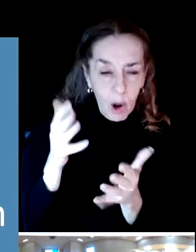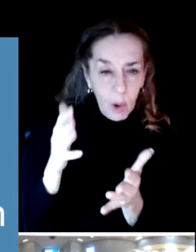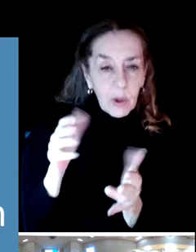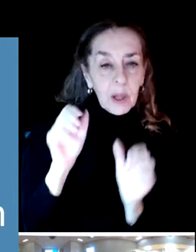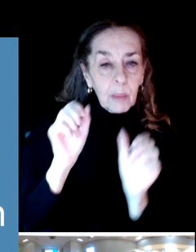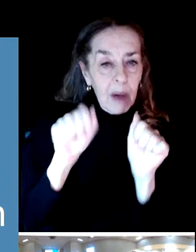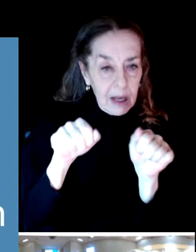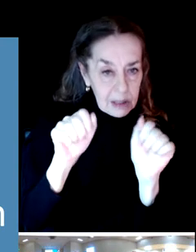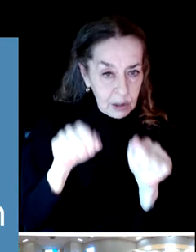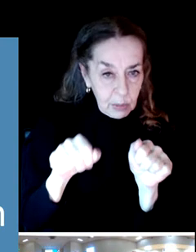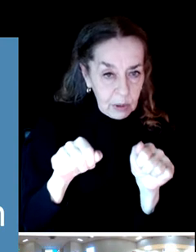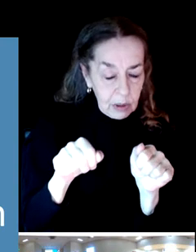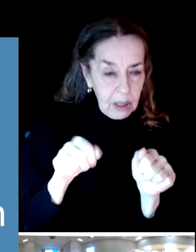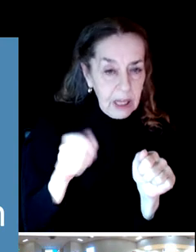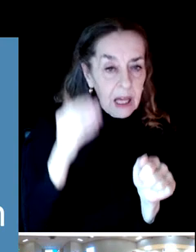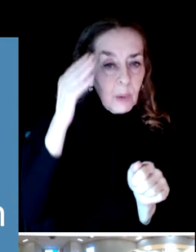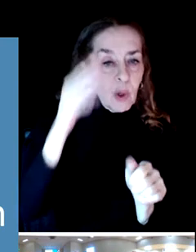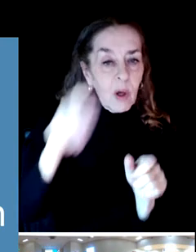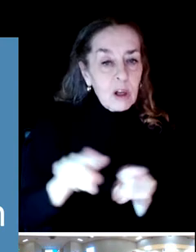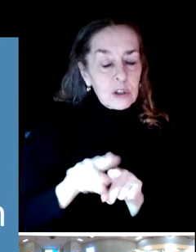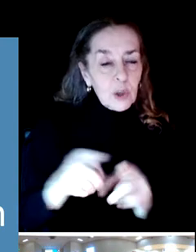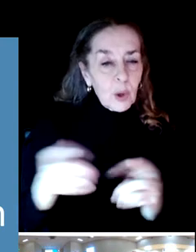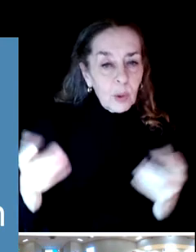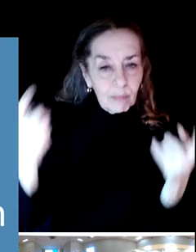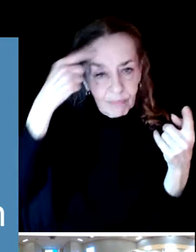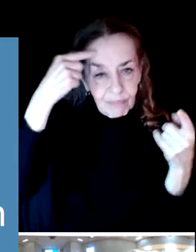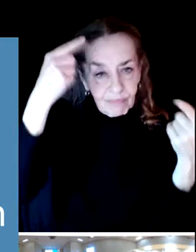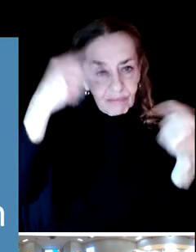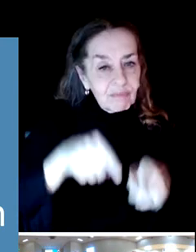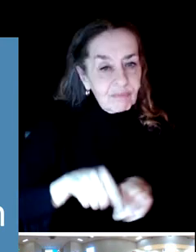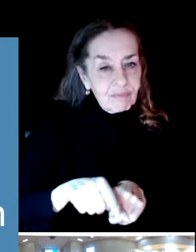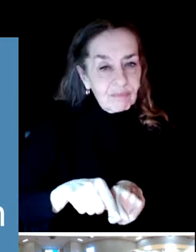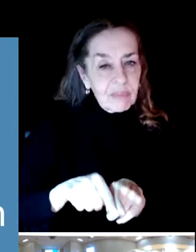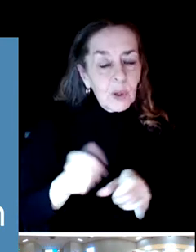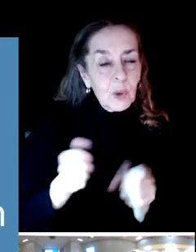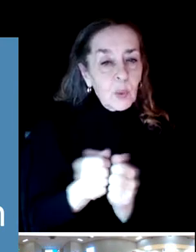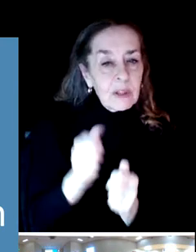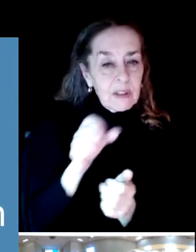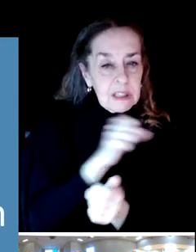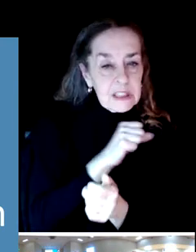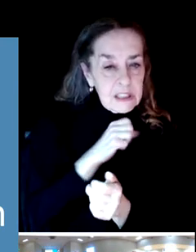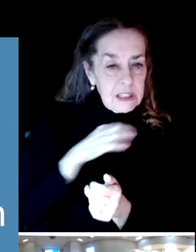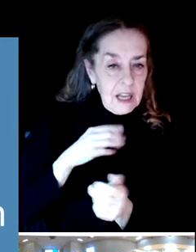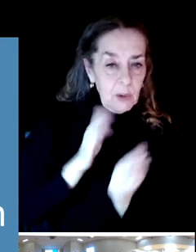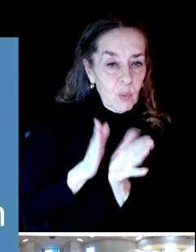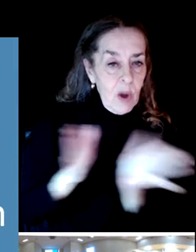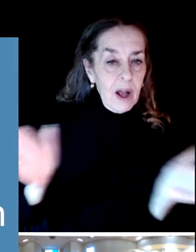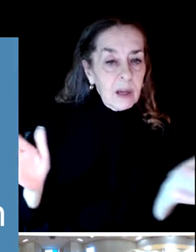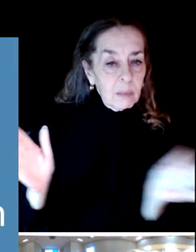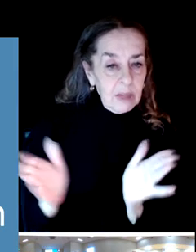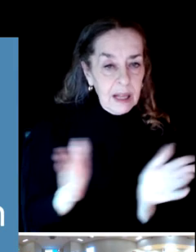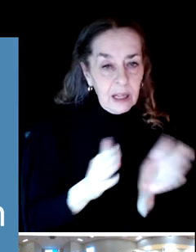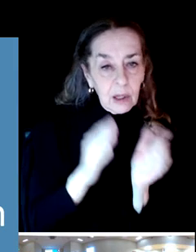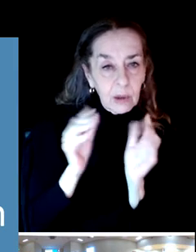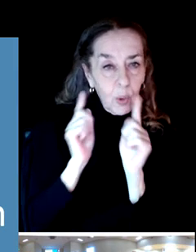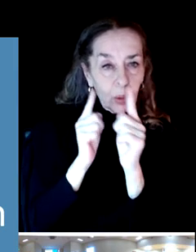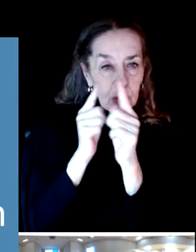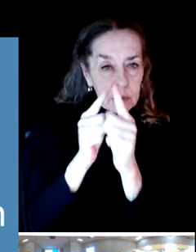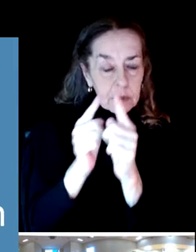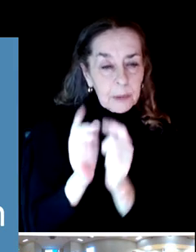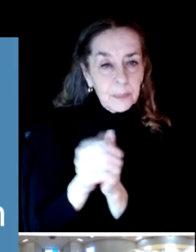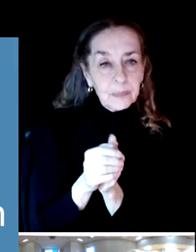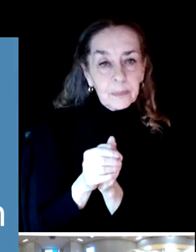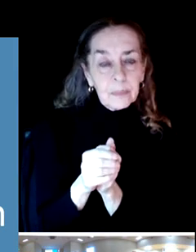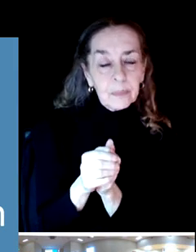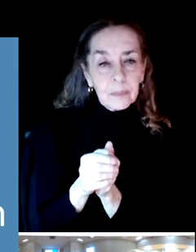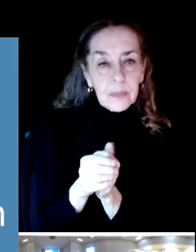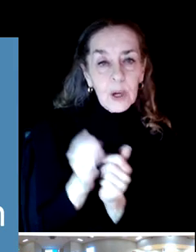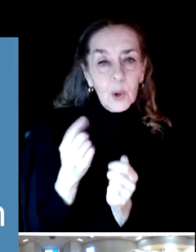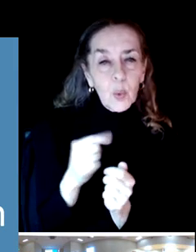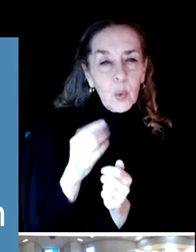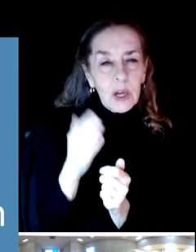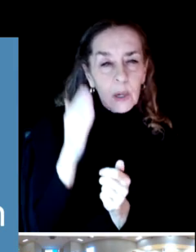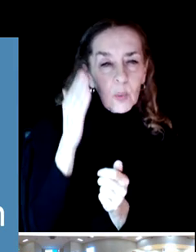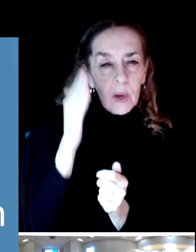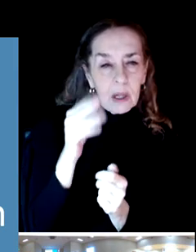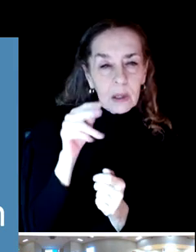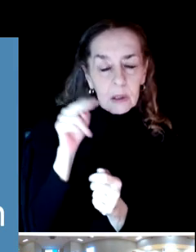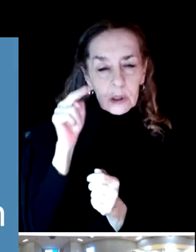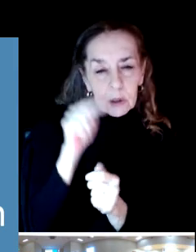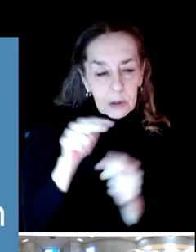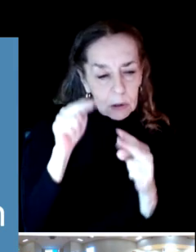It will be compliant with statewide planning goals and we will work through a diversity